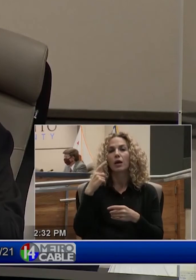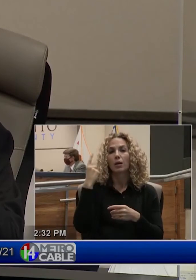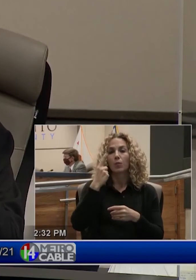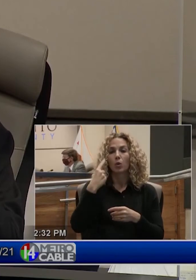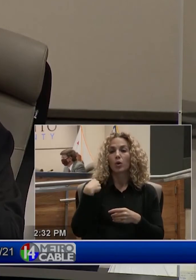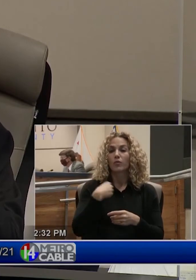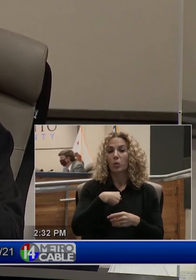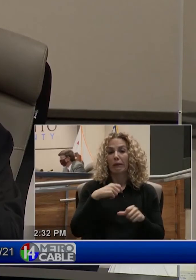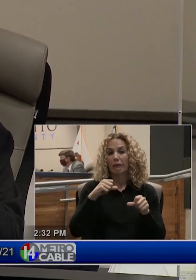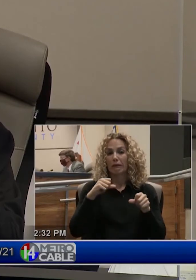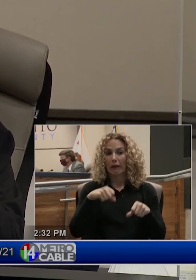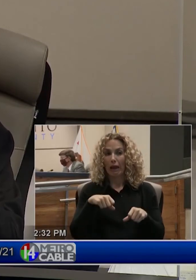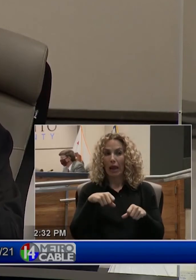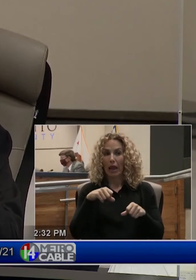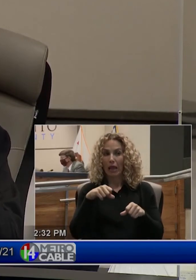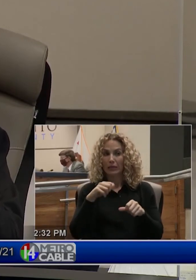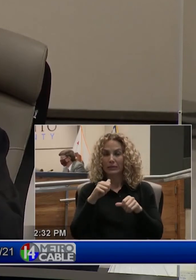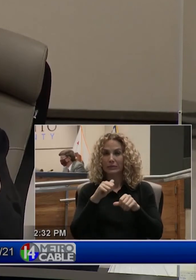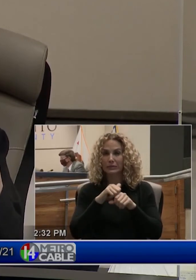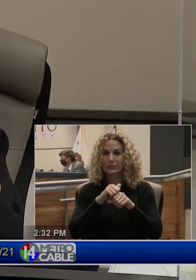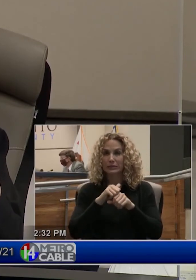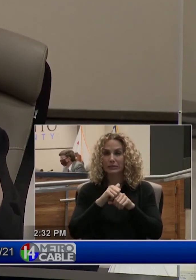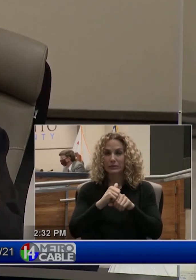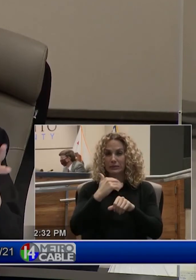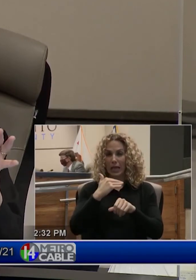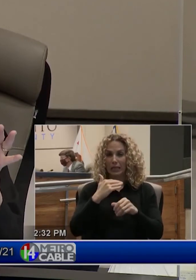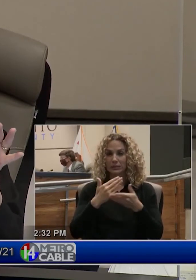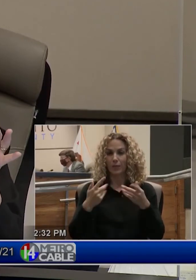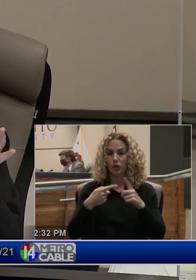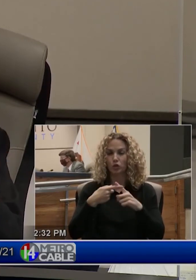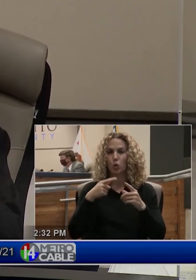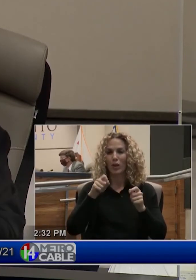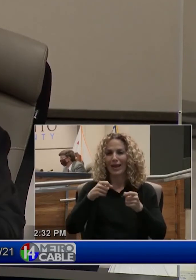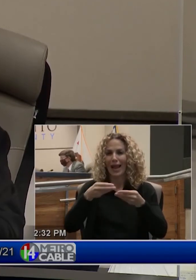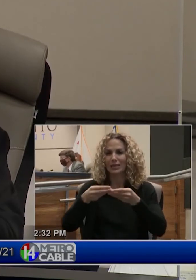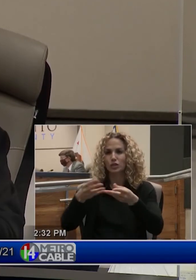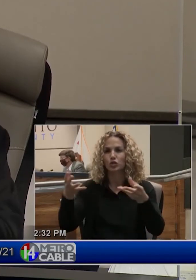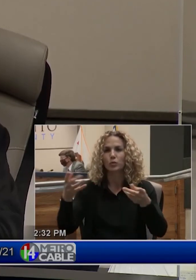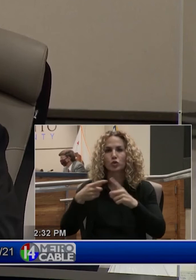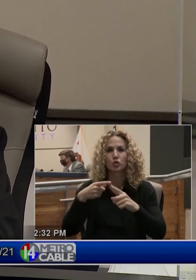IN PARTICIPATING AND WONDERING IF YOU CAN SEND SOMETHING OUT TO IF YOU CAN SEND SOMETHING OUT TO US WE CAN DISTRIBUTE THROUGH OUR US WE CAN DISTRIBUTE THROUGH OUR COMMUNICATIONS? .